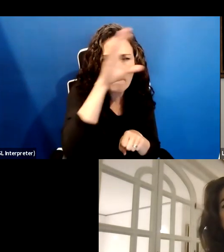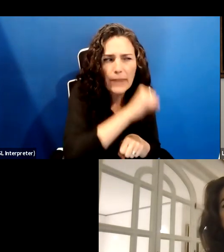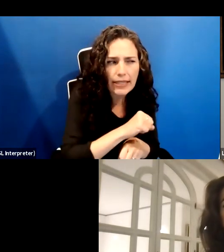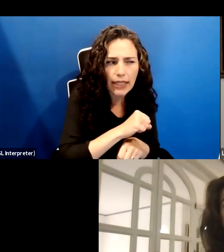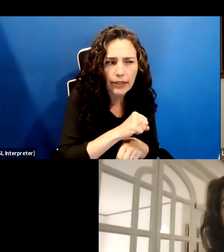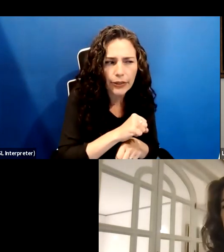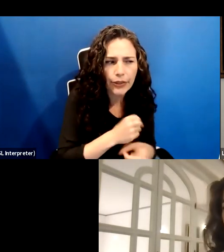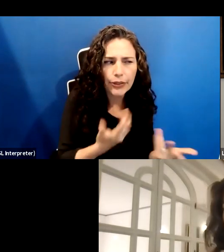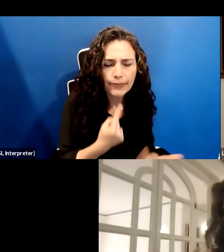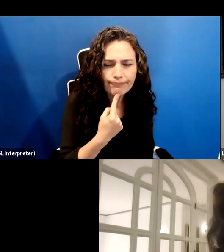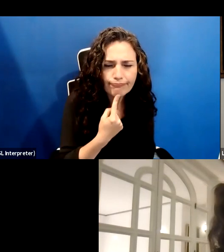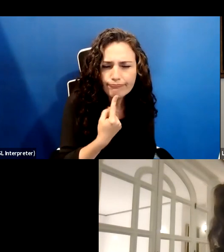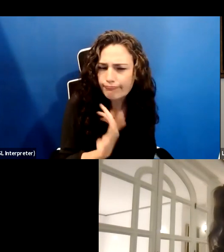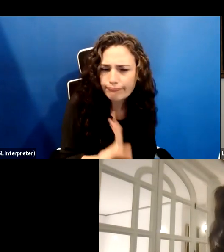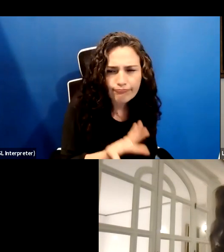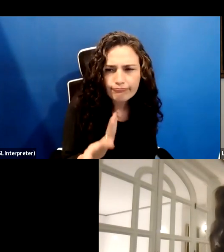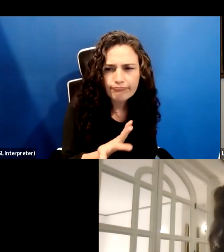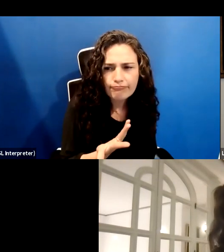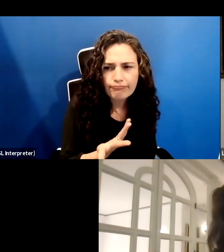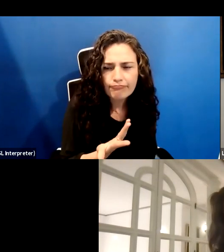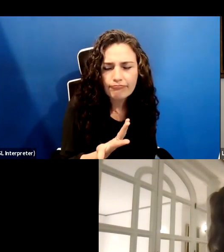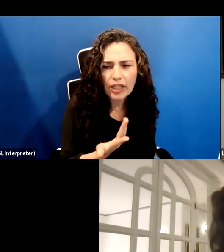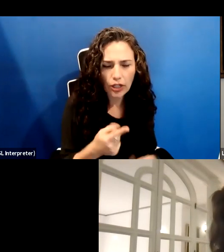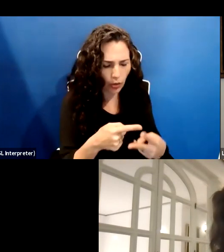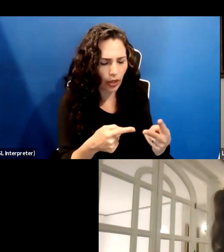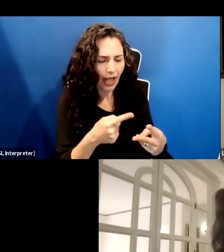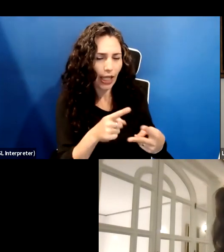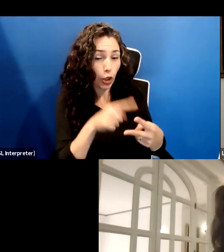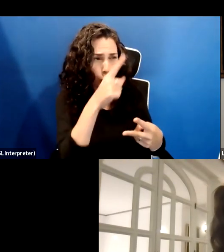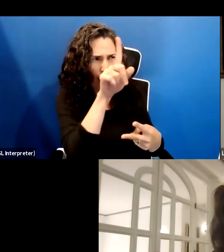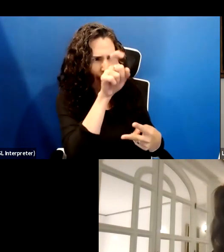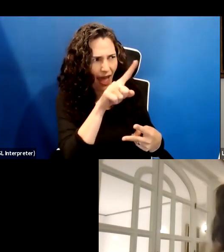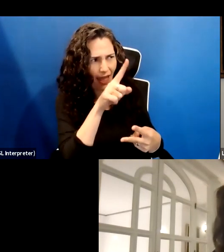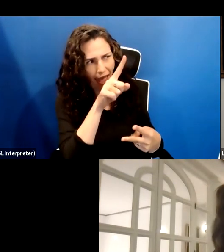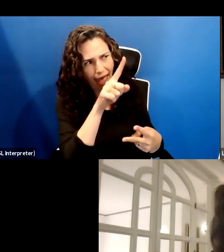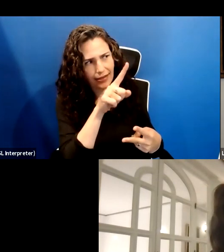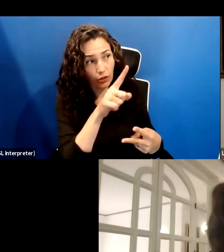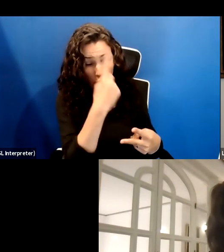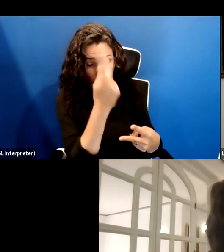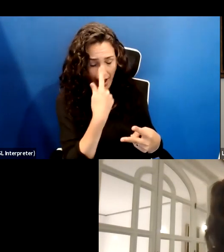Be it living. Everybody asks these questions of ourselves and at least you hope people do.